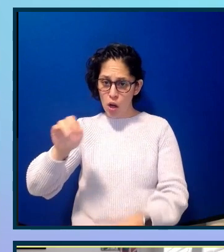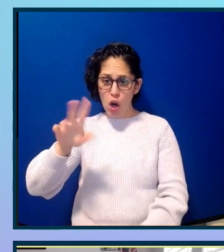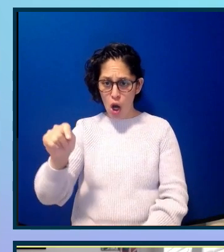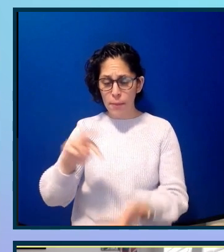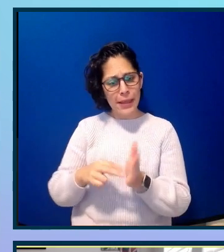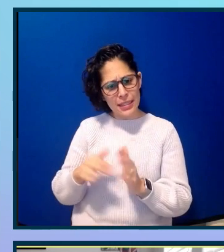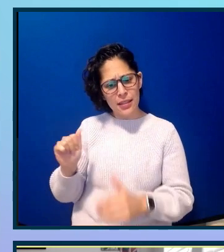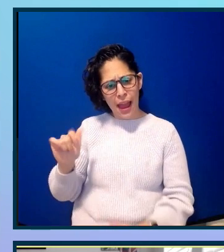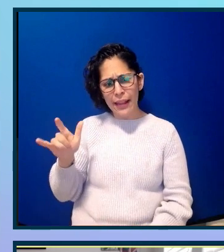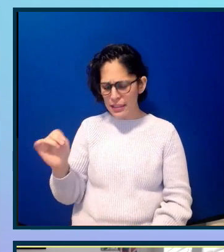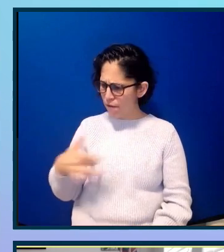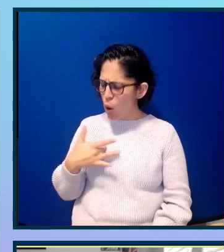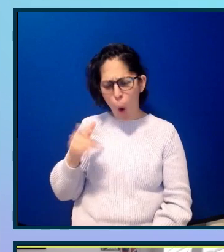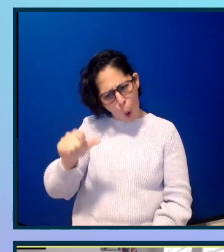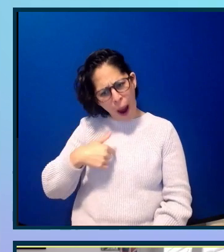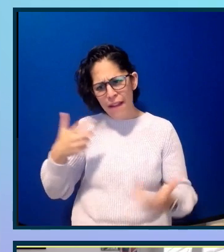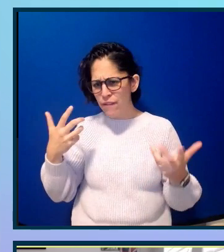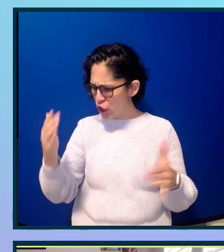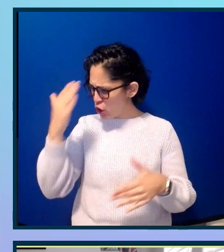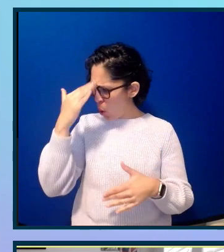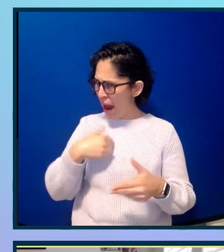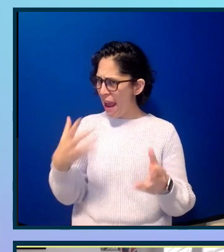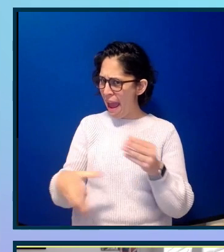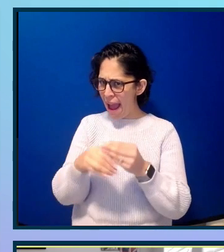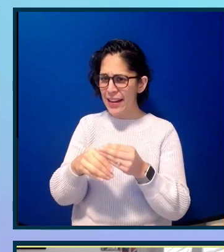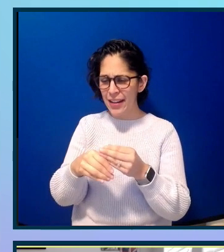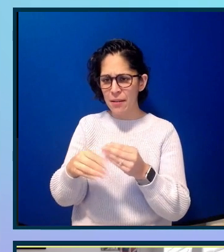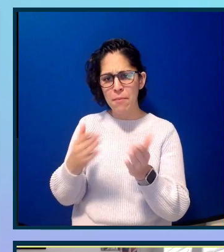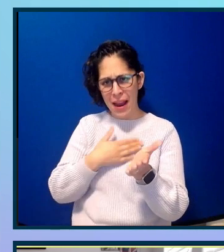the next step in this purchase flow and she can continue on to purchasing the cruise.